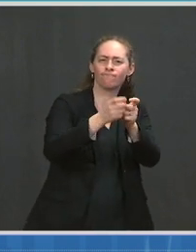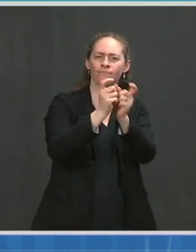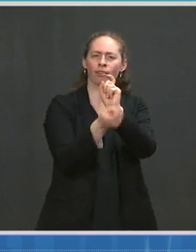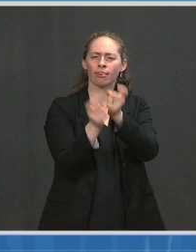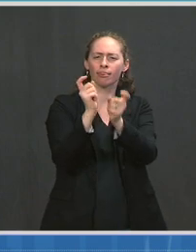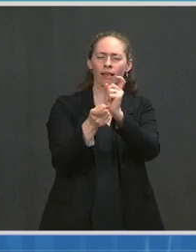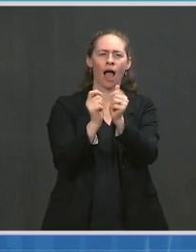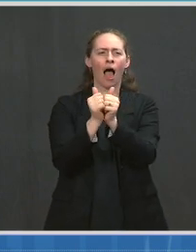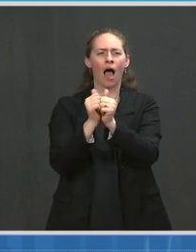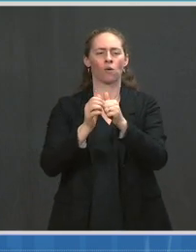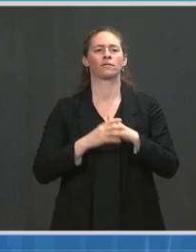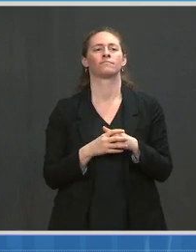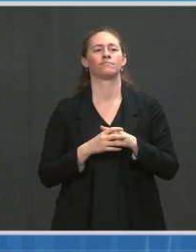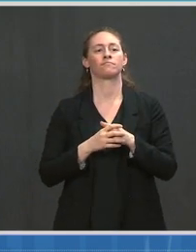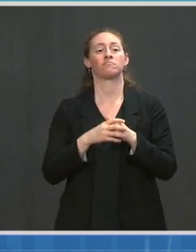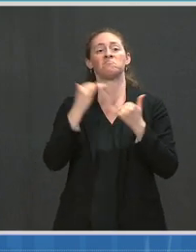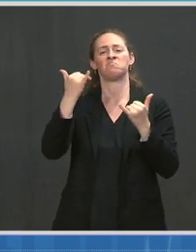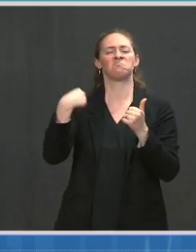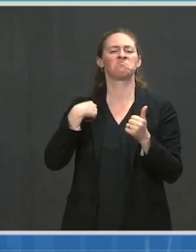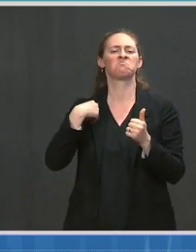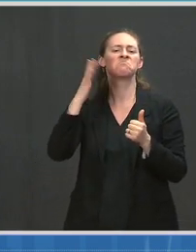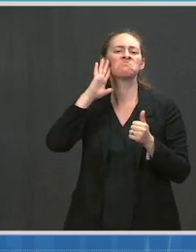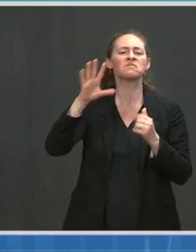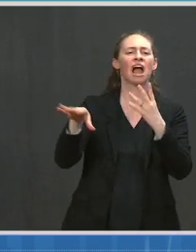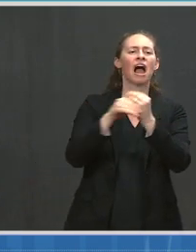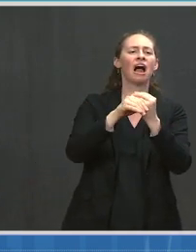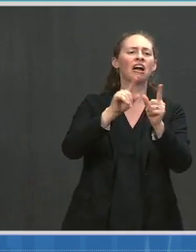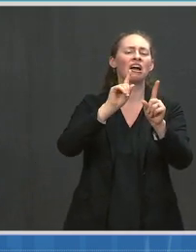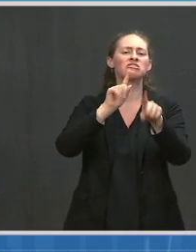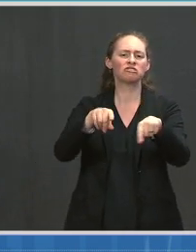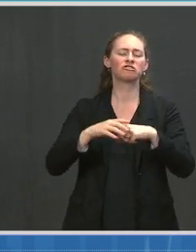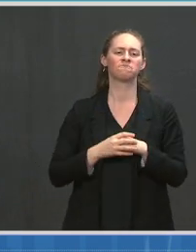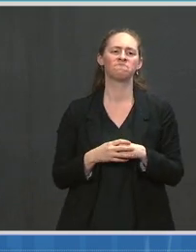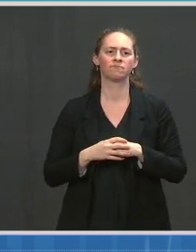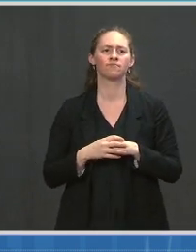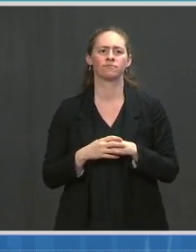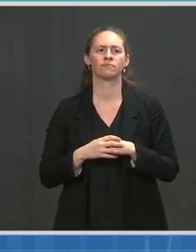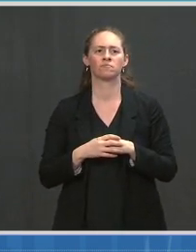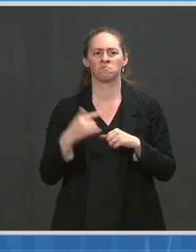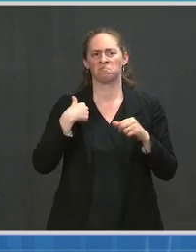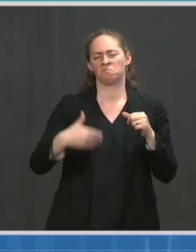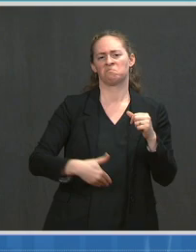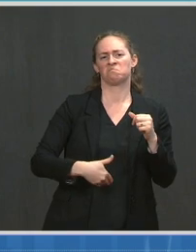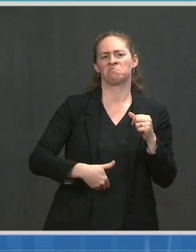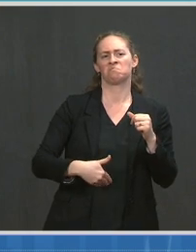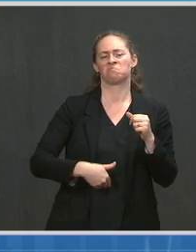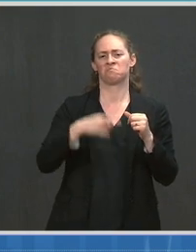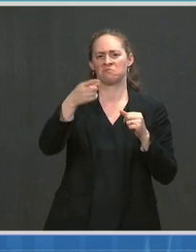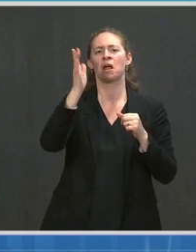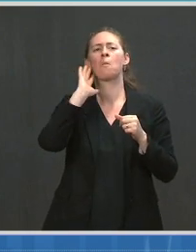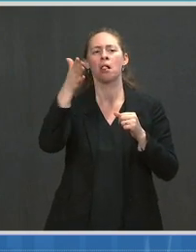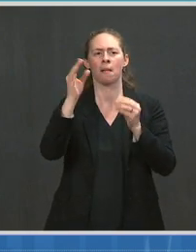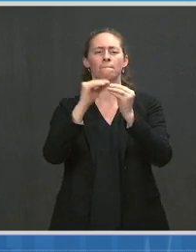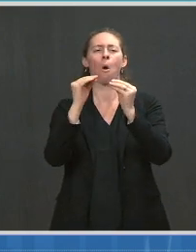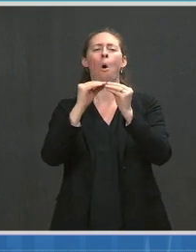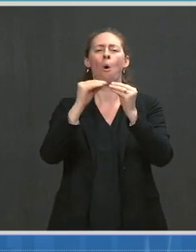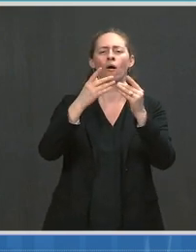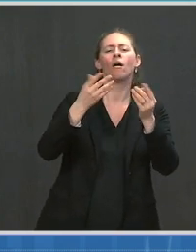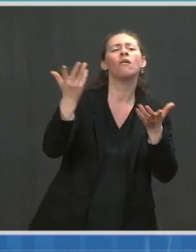that it was going to continue to be a greater proportion because if you look from week to week, 117 becomes more of a percentage